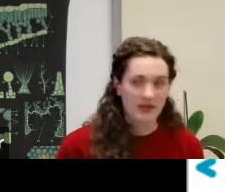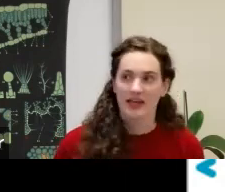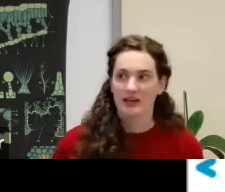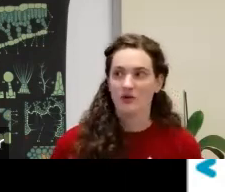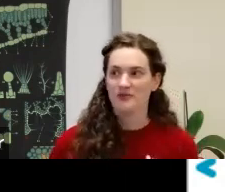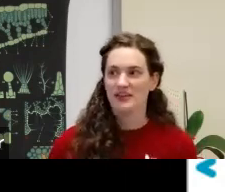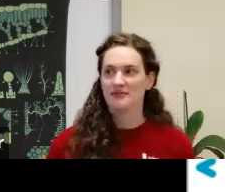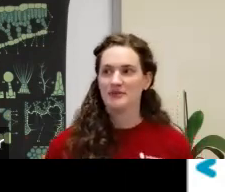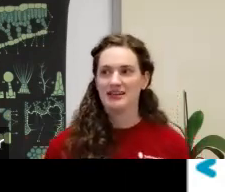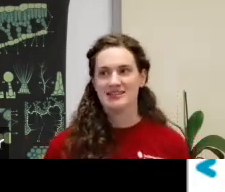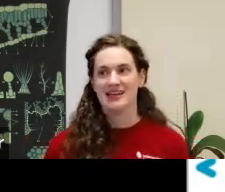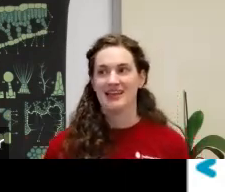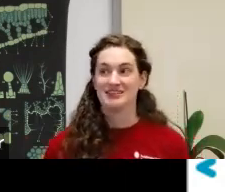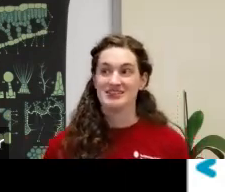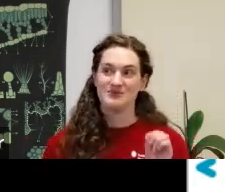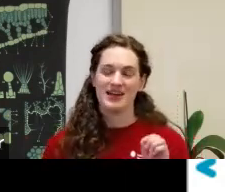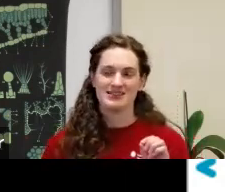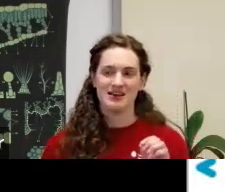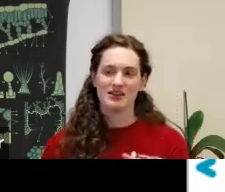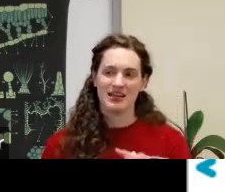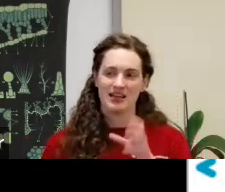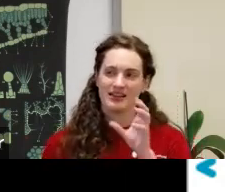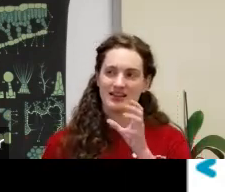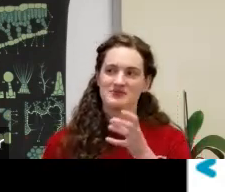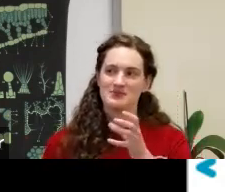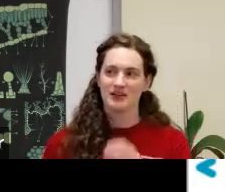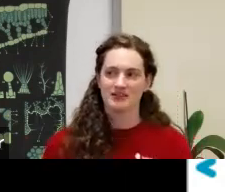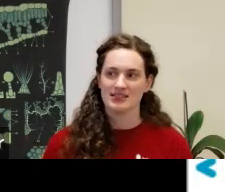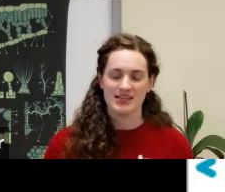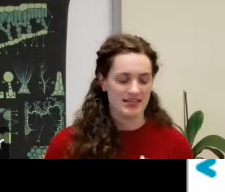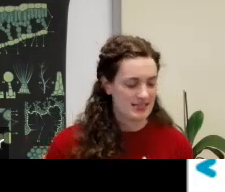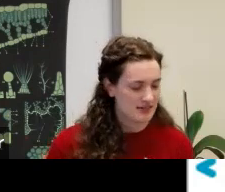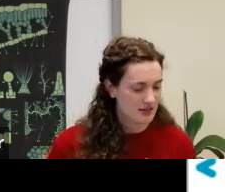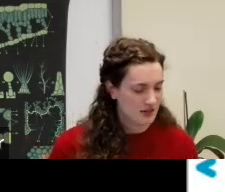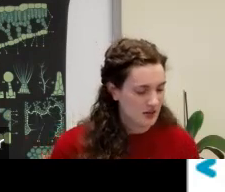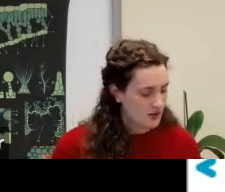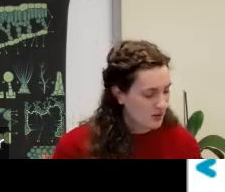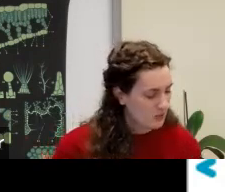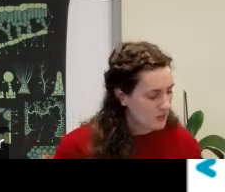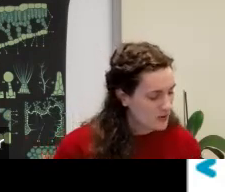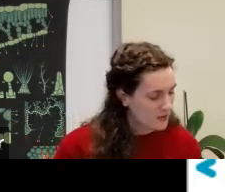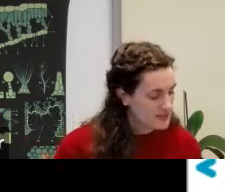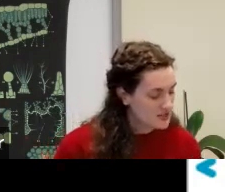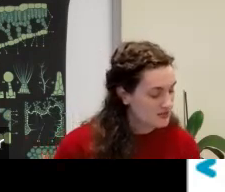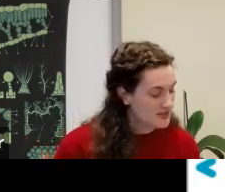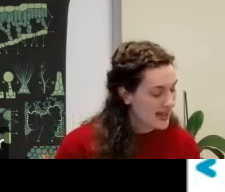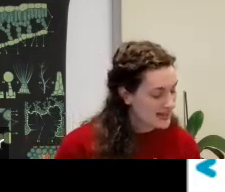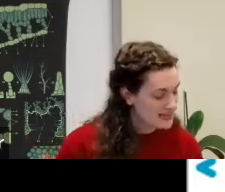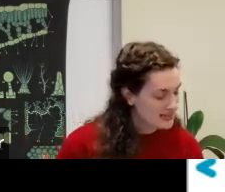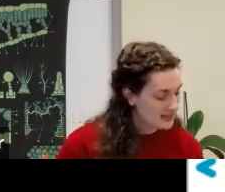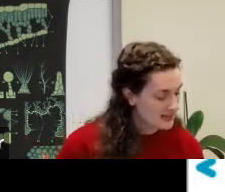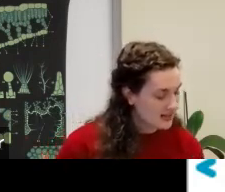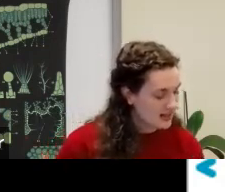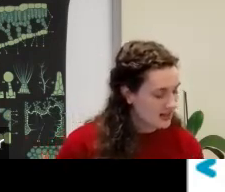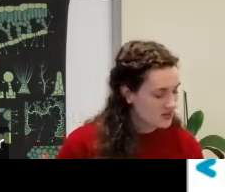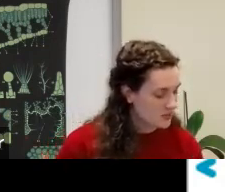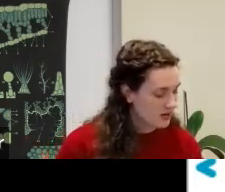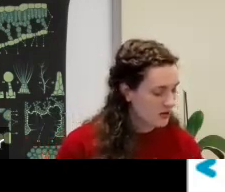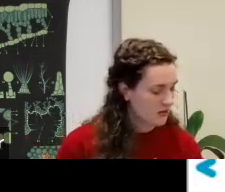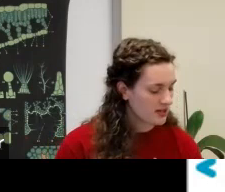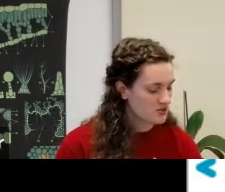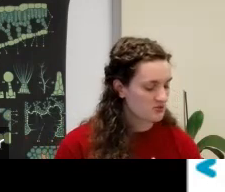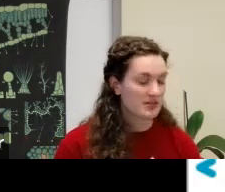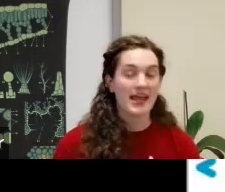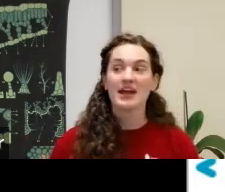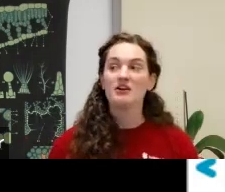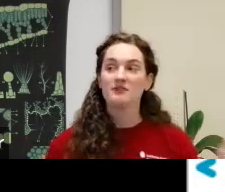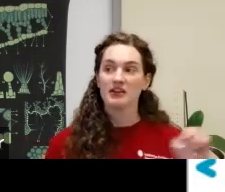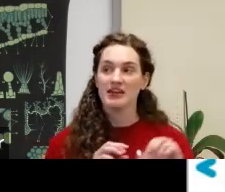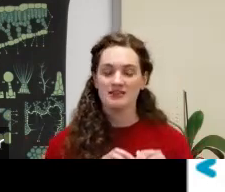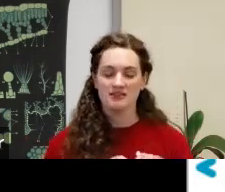Emily Borger: Okay, hopefully, everyone has had their tea bags out and kind of smelled and tasted what we're going to do next is we're going to carefully